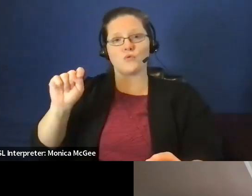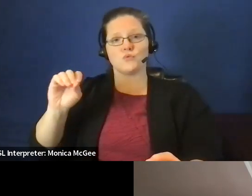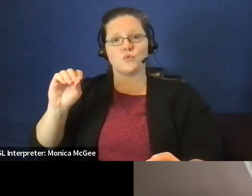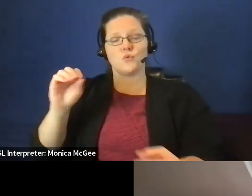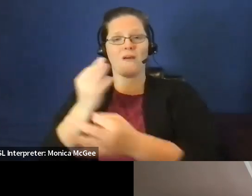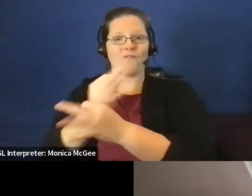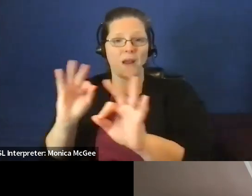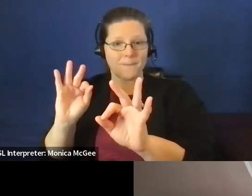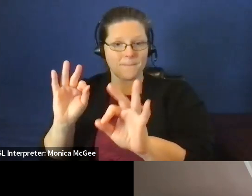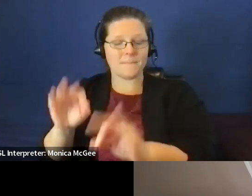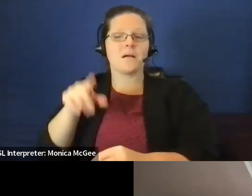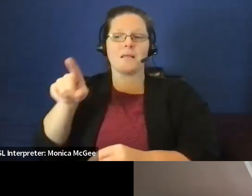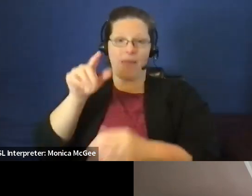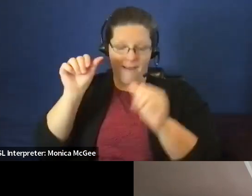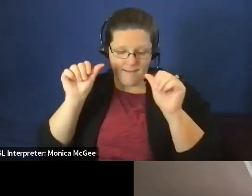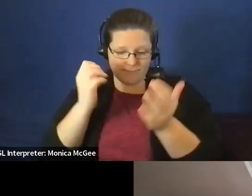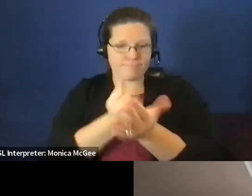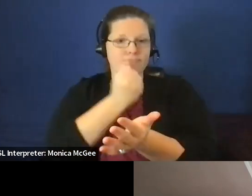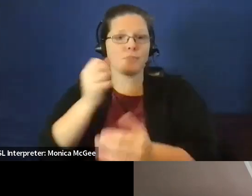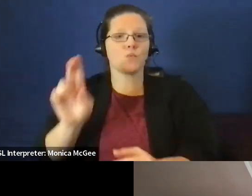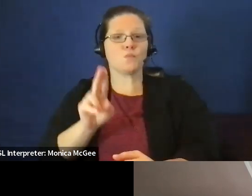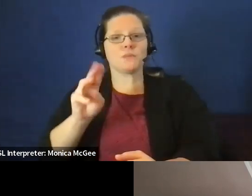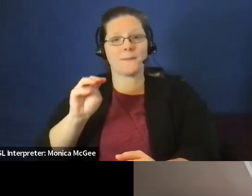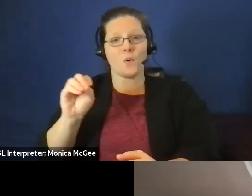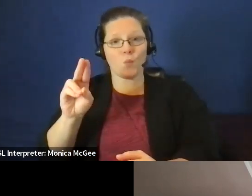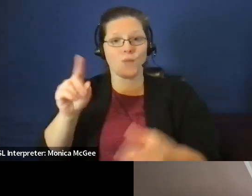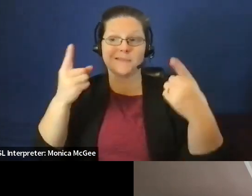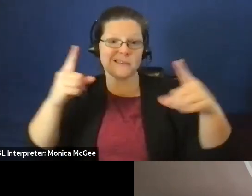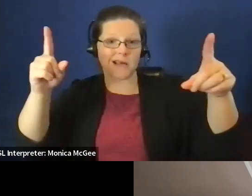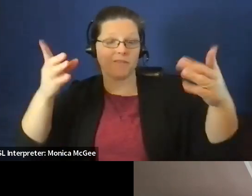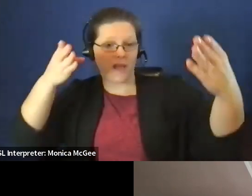nationwide disaster declaration for COVID, a center in Pennsylvania has